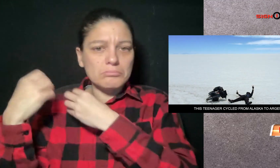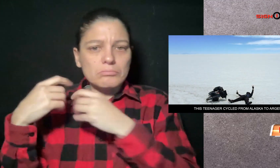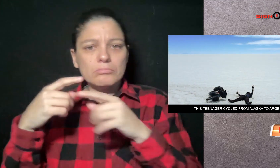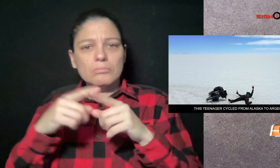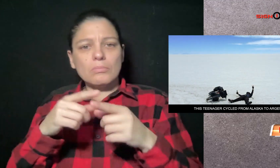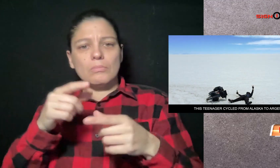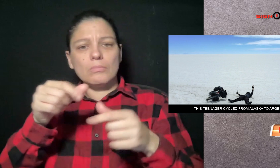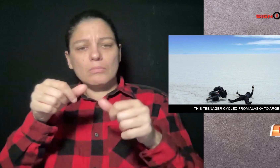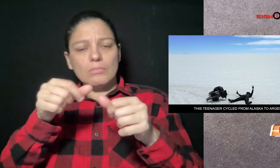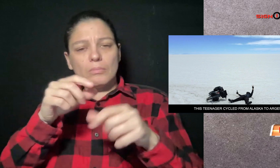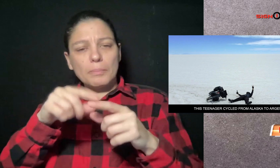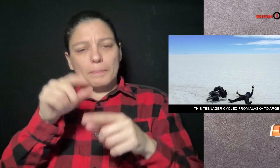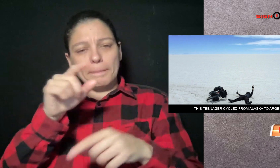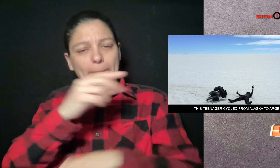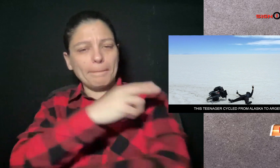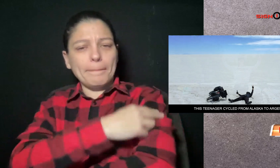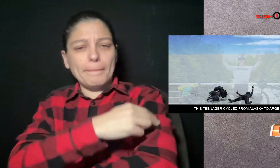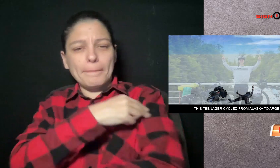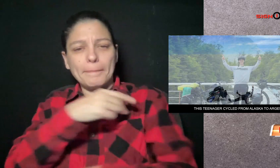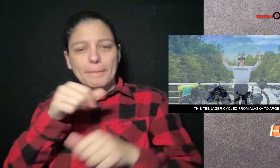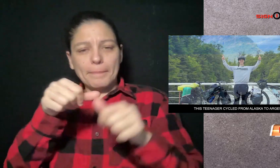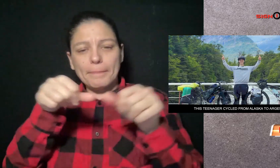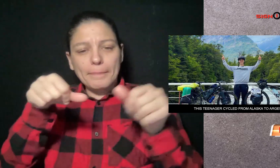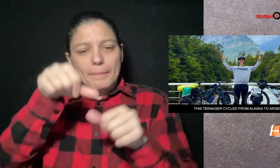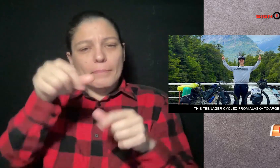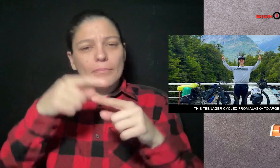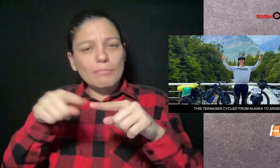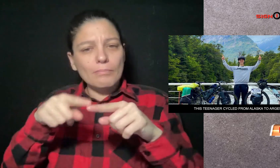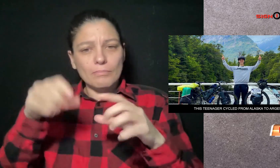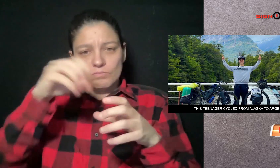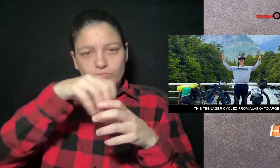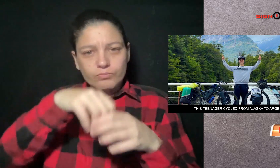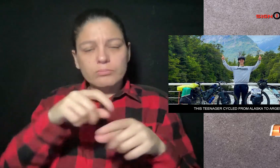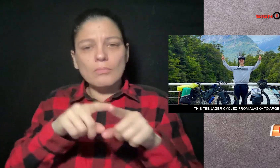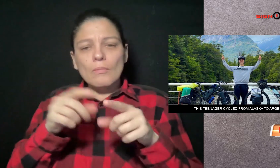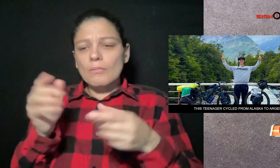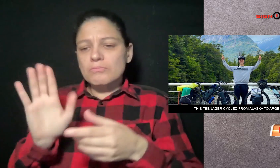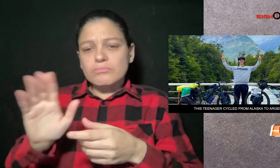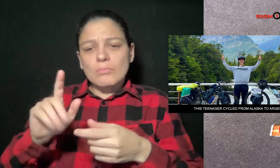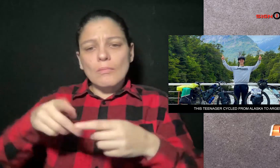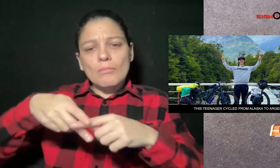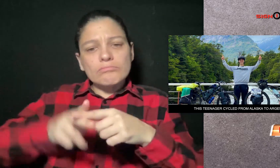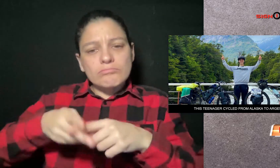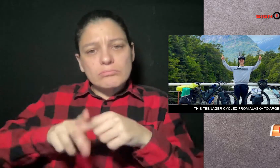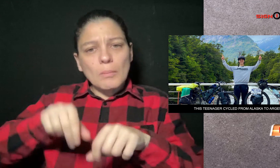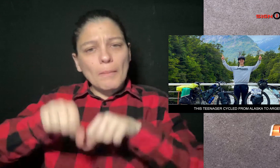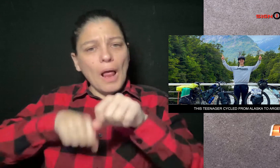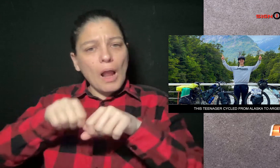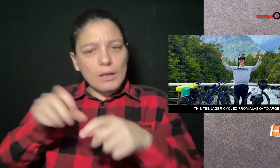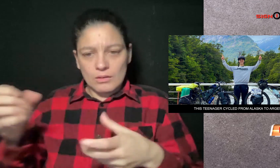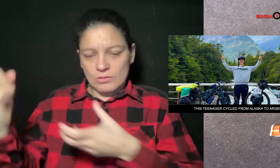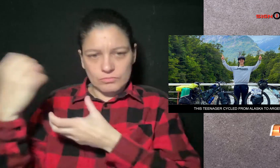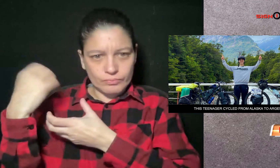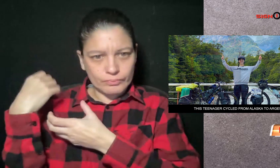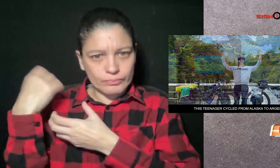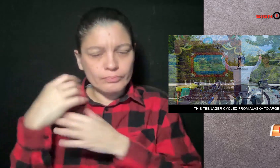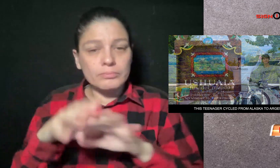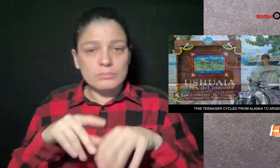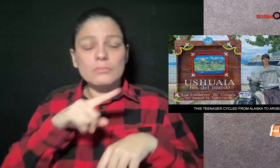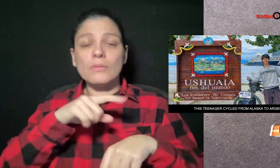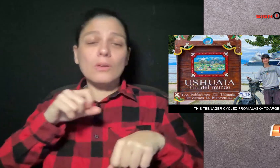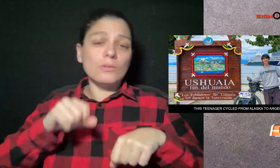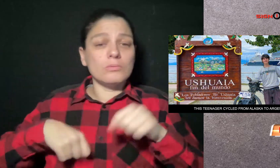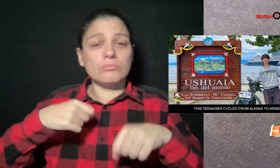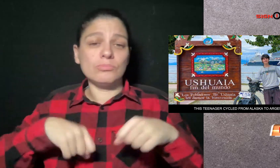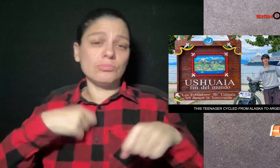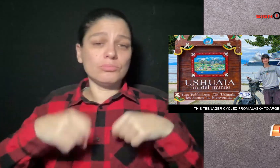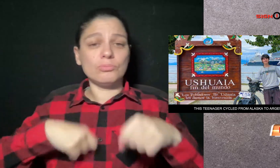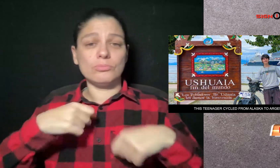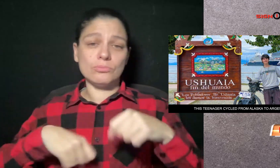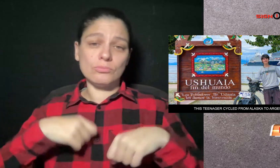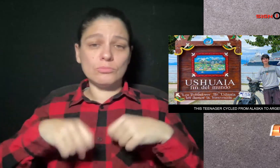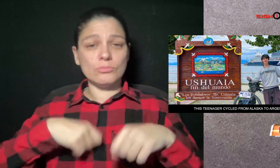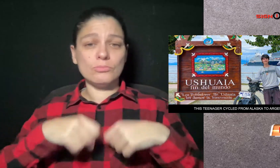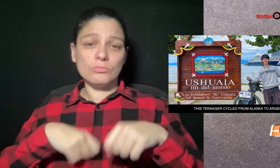water some portable batteries a medical kit and extra parts for his bike he biked through